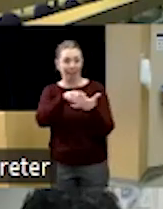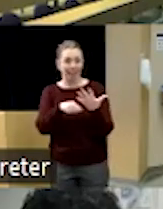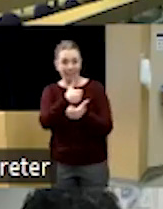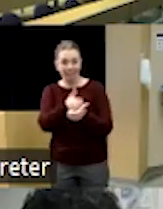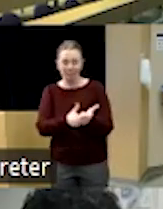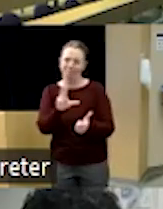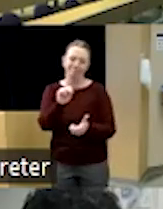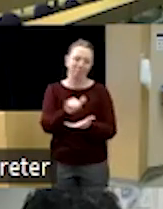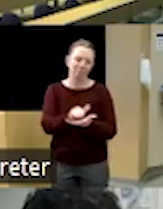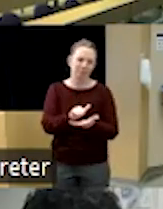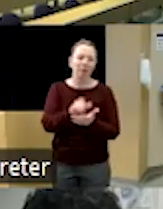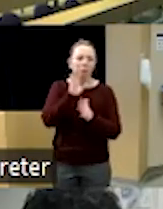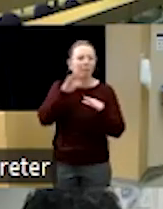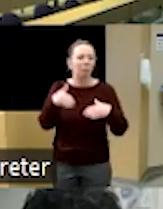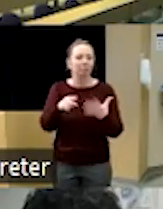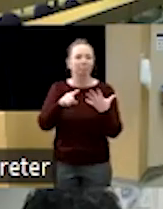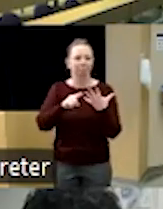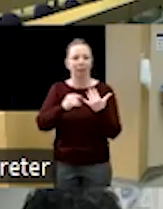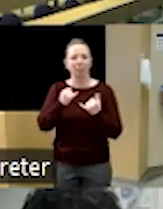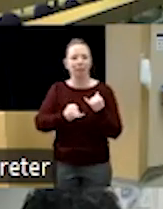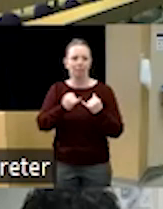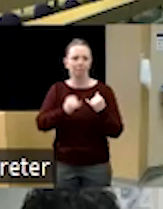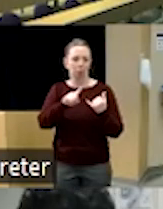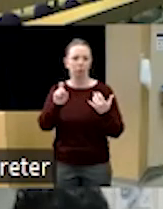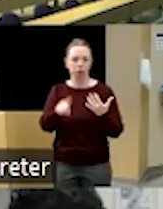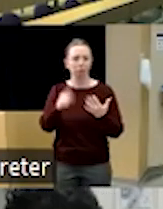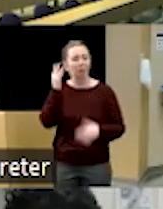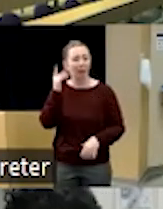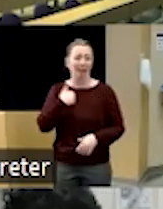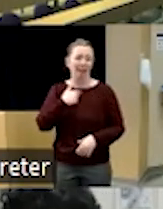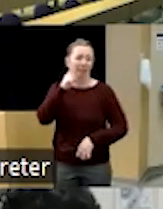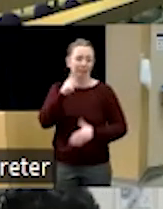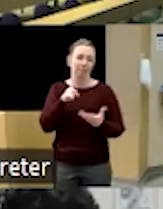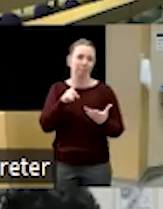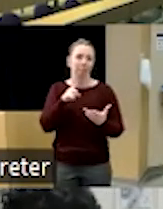about the last one which I think is is very practical and important in everyday practice